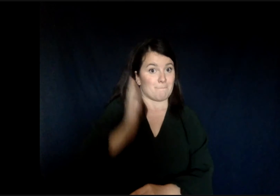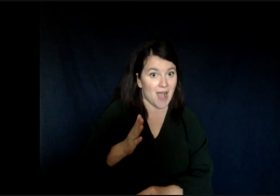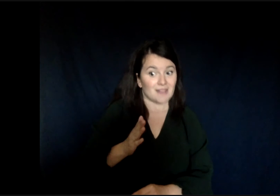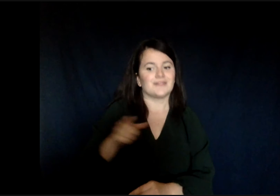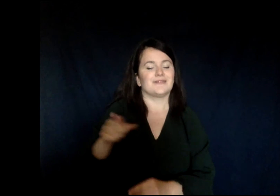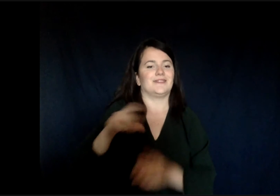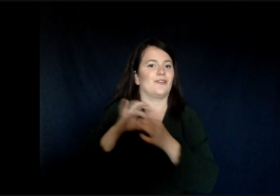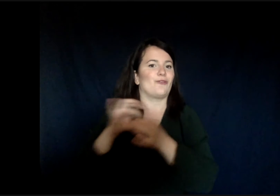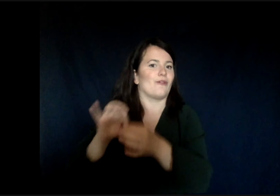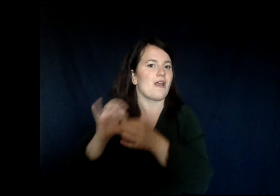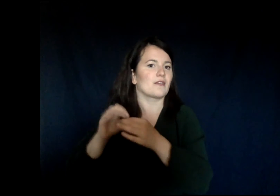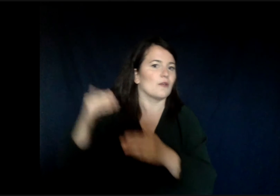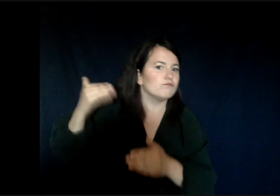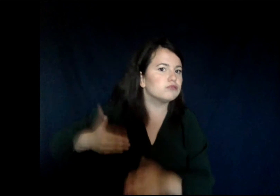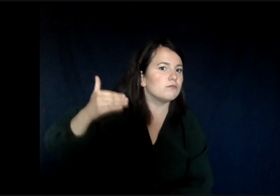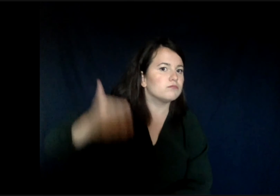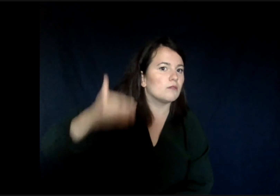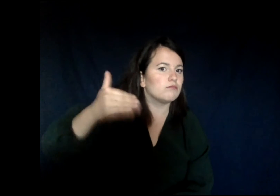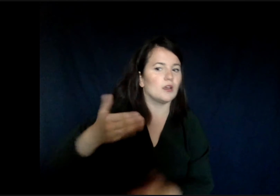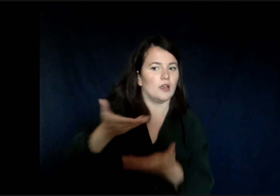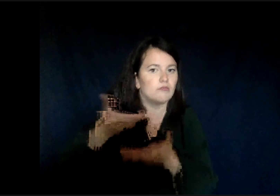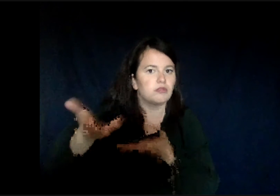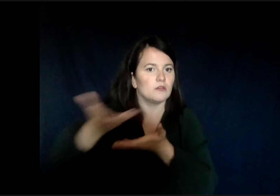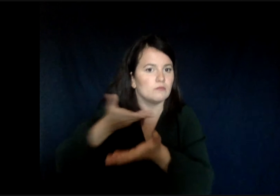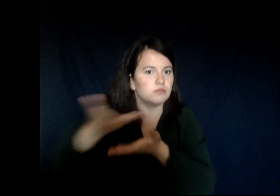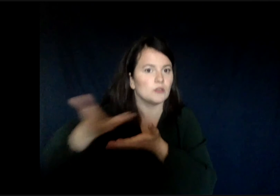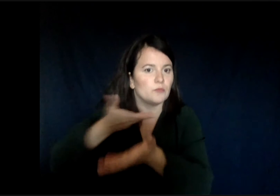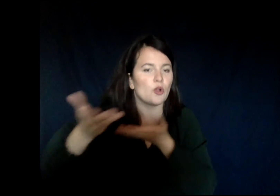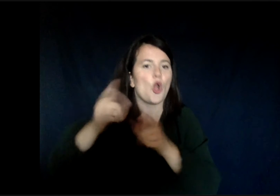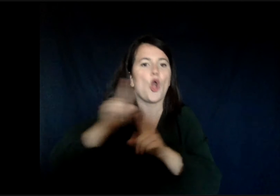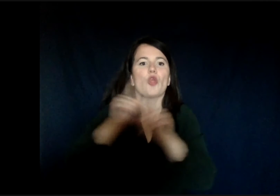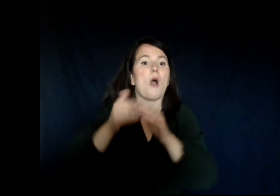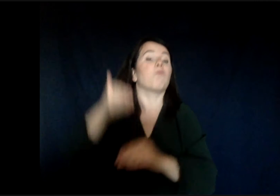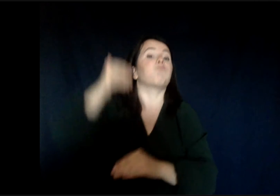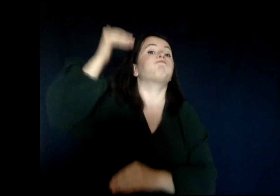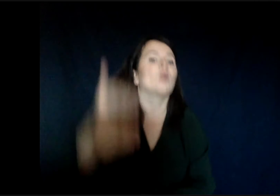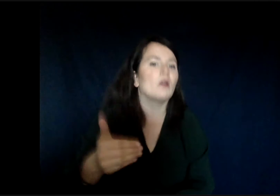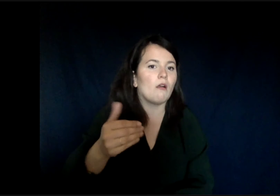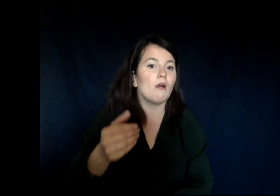We had a fantastic example with the meeting held last week